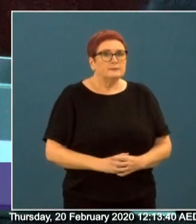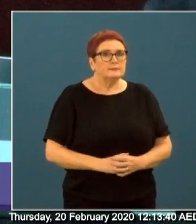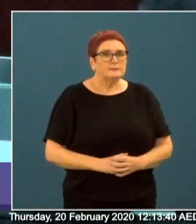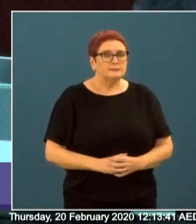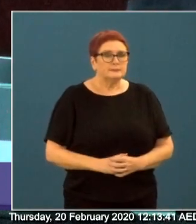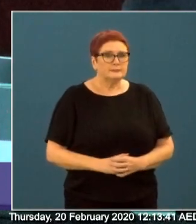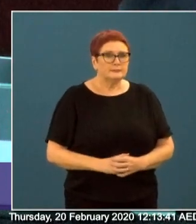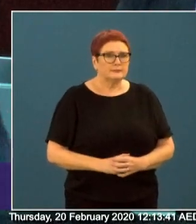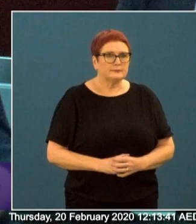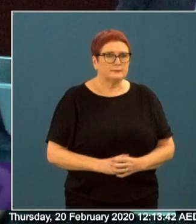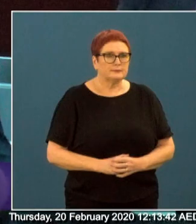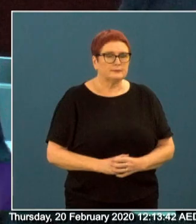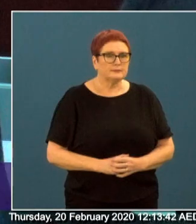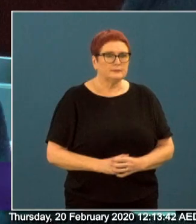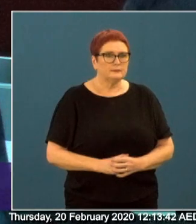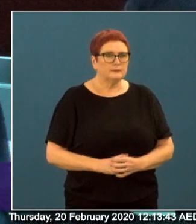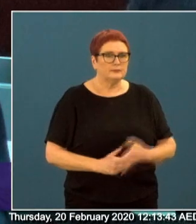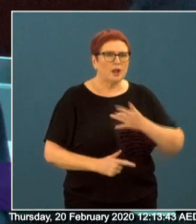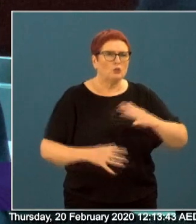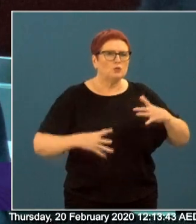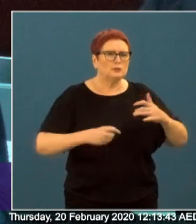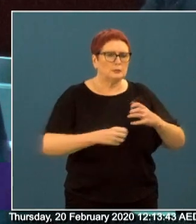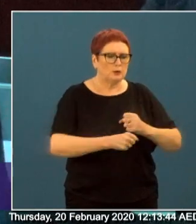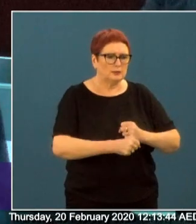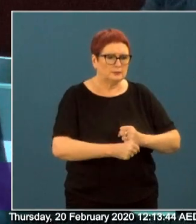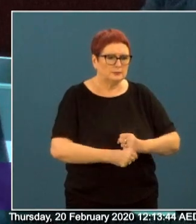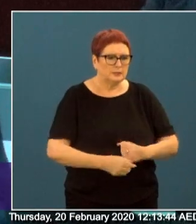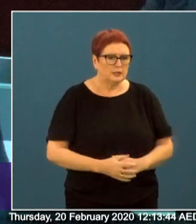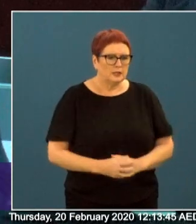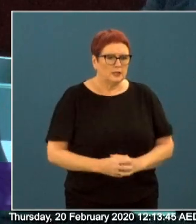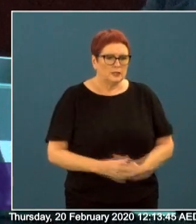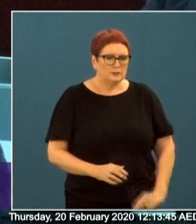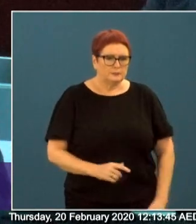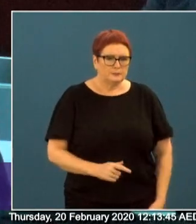Can I try to summarise it. And there's a lot of material here.